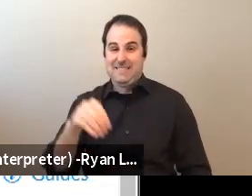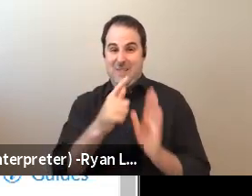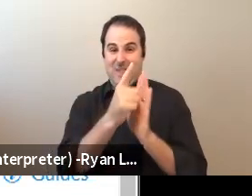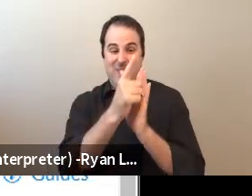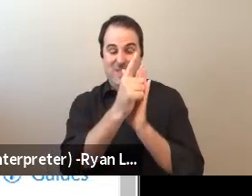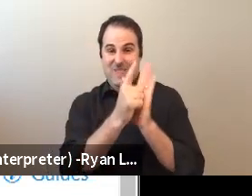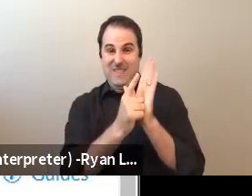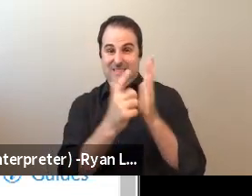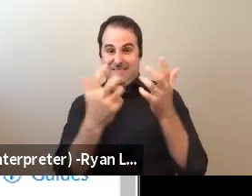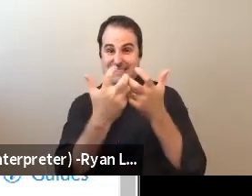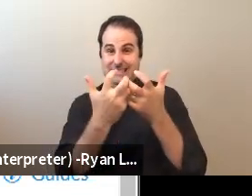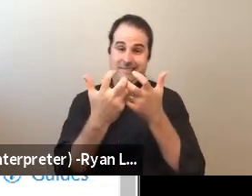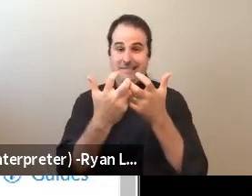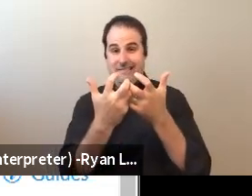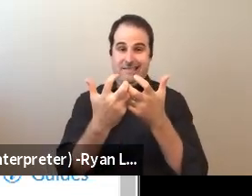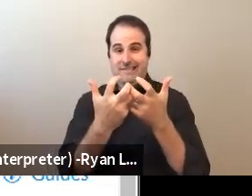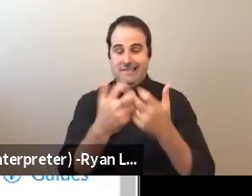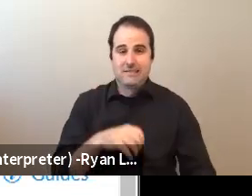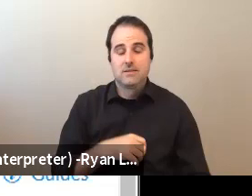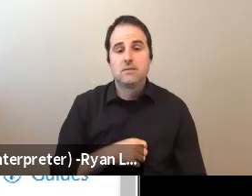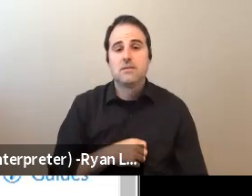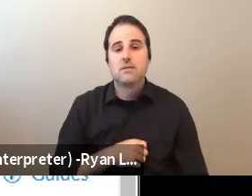Sally Potter: If you are not recording that